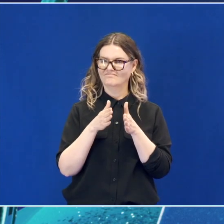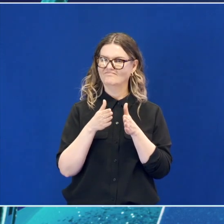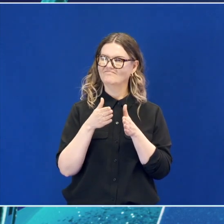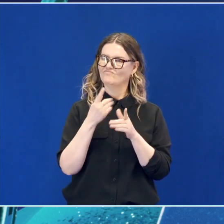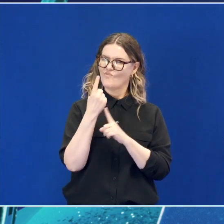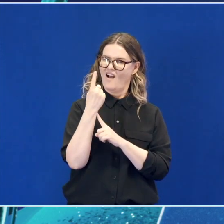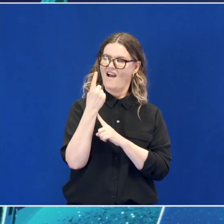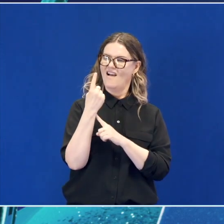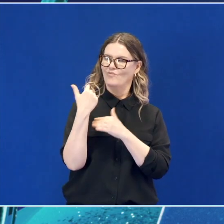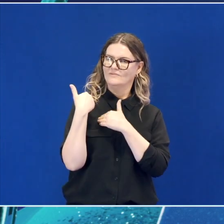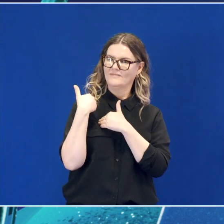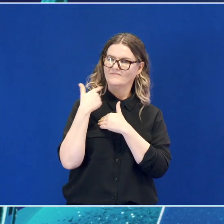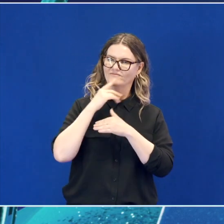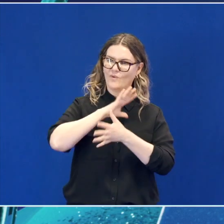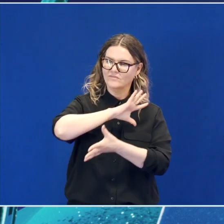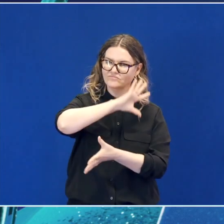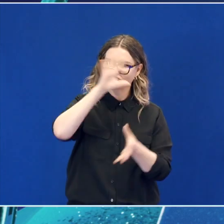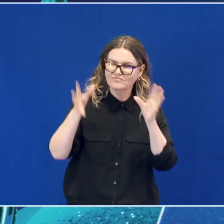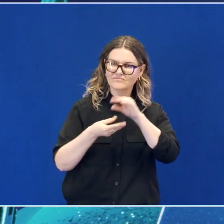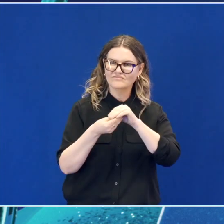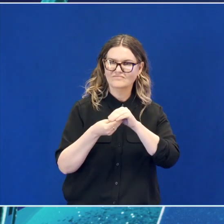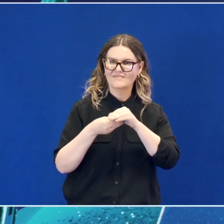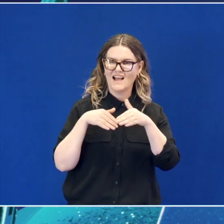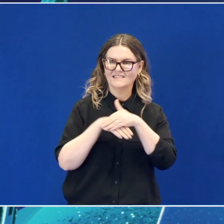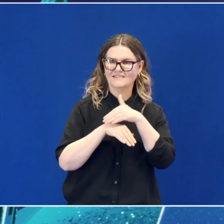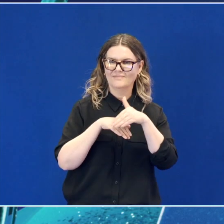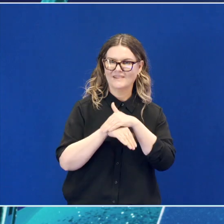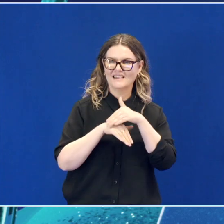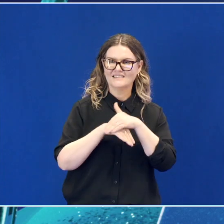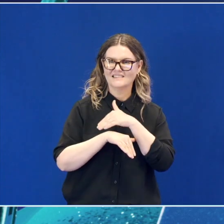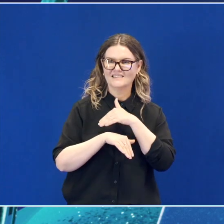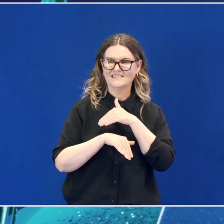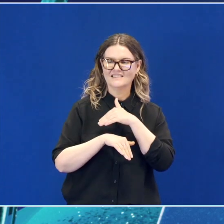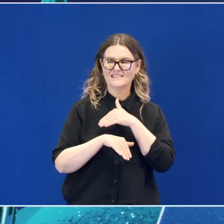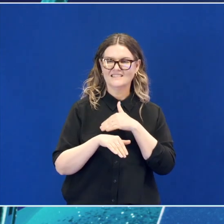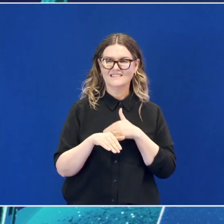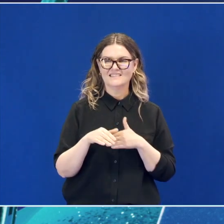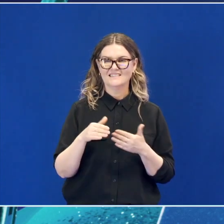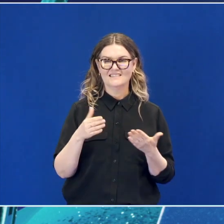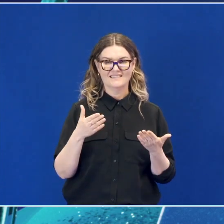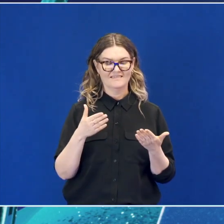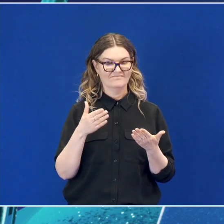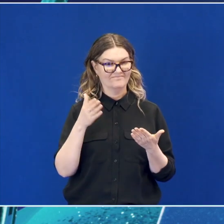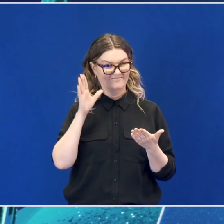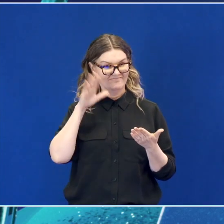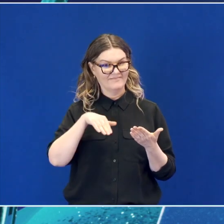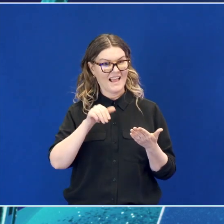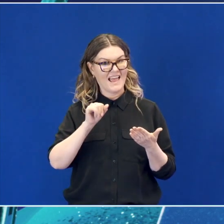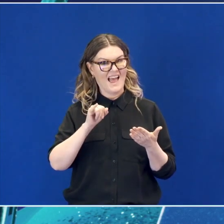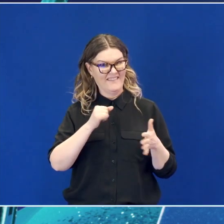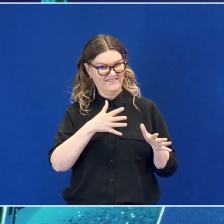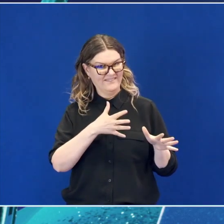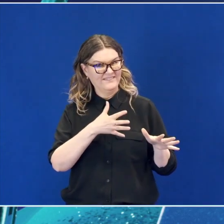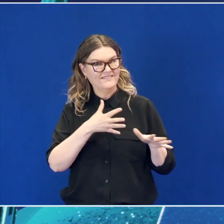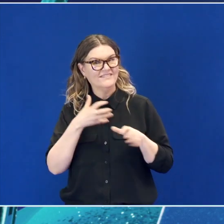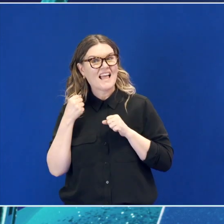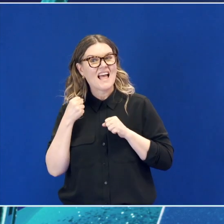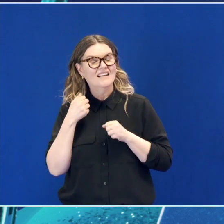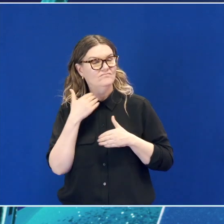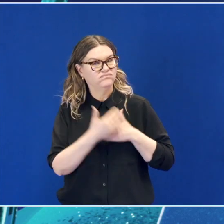AI is speeding everything up. It's shifting constraints. We're struggling as organizations on how to deal